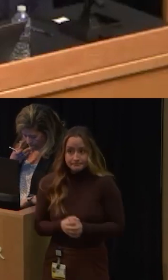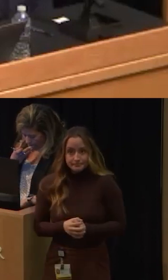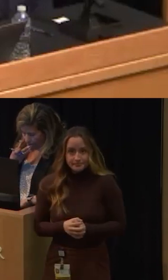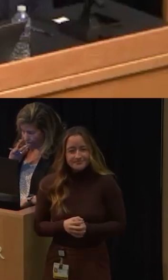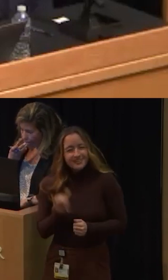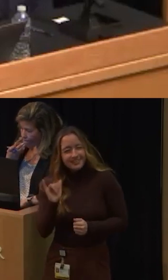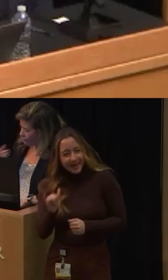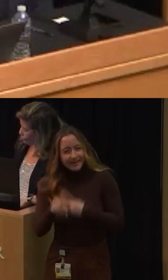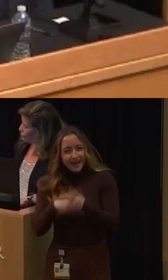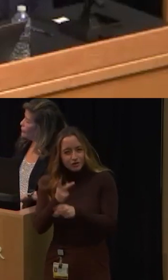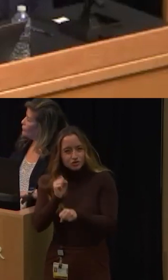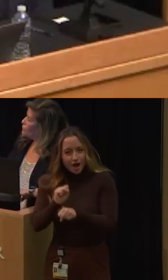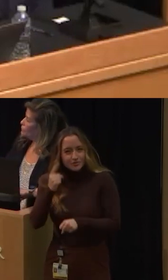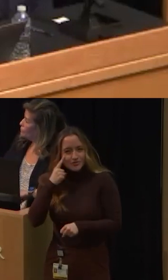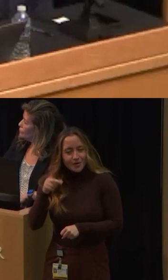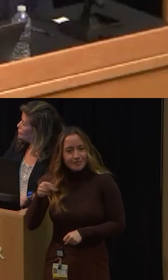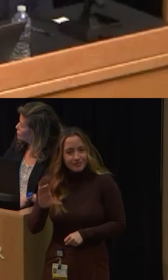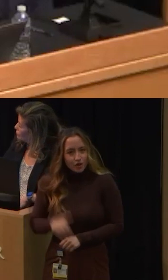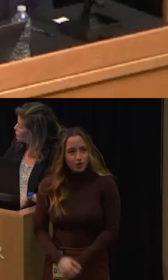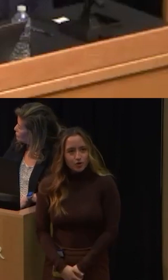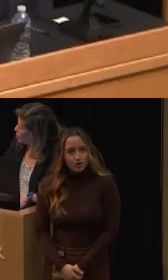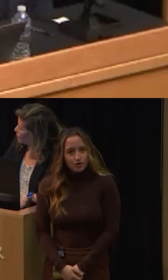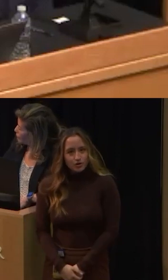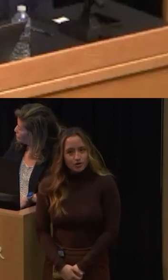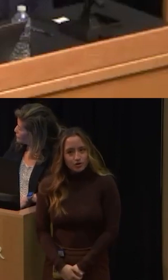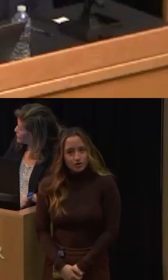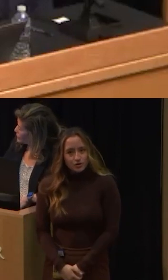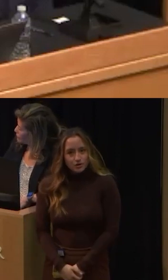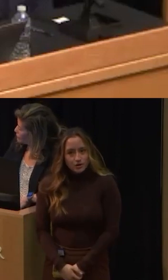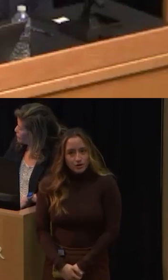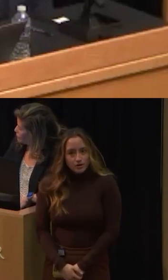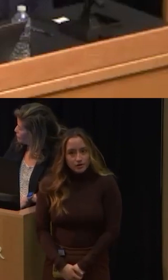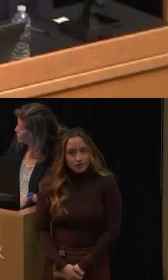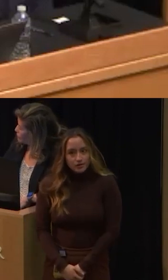that were available to people, and then, you know, we had to deal with this thing